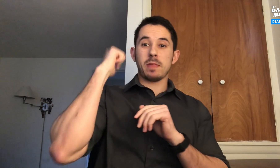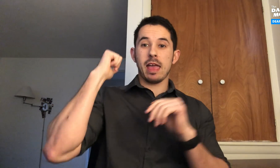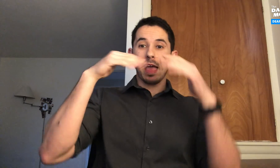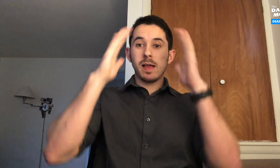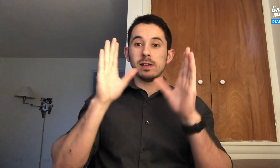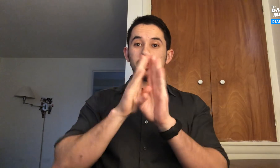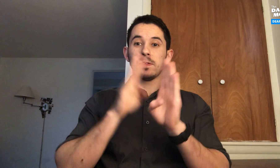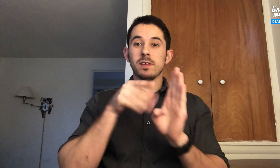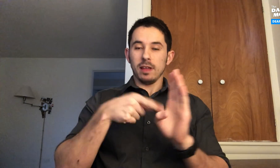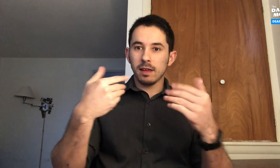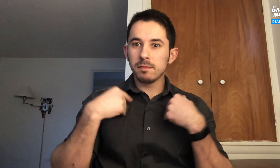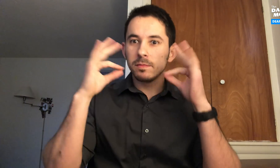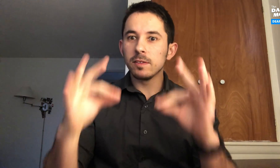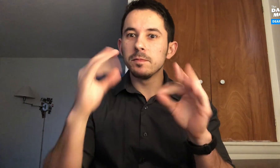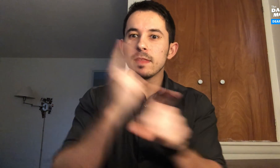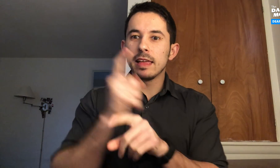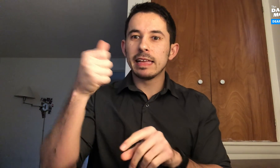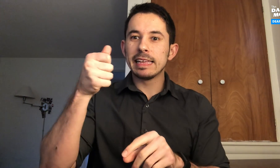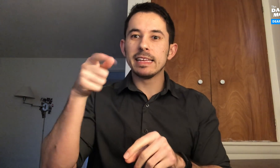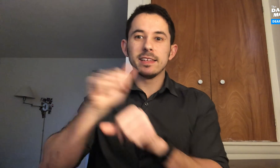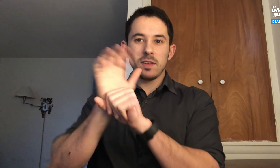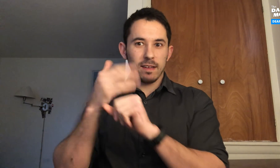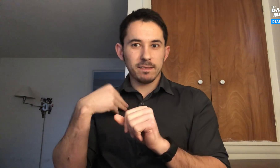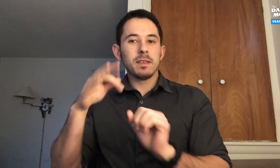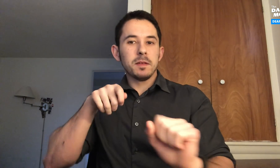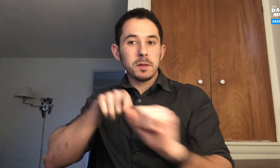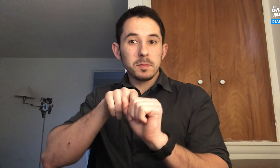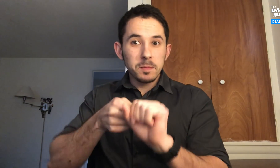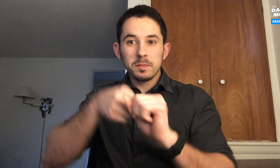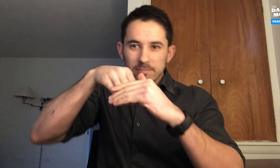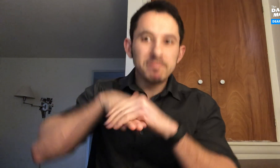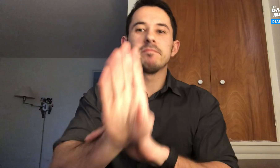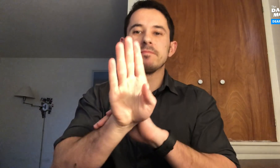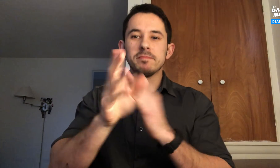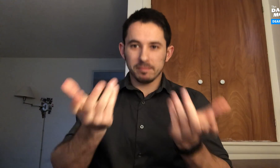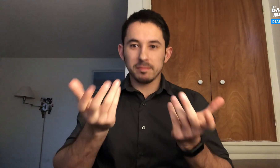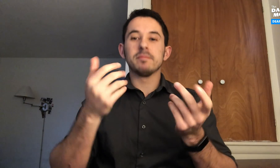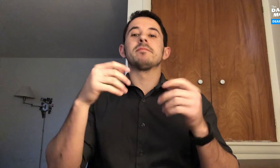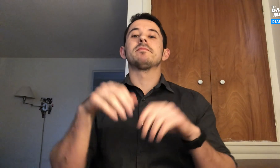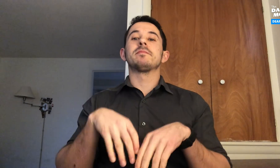It goes to the back door and has the right key! So it uses that key to enter.